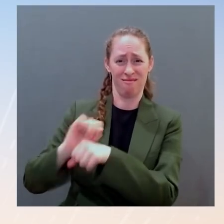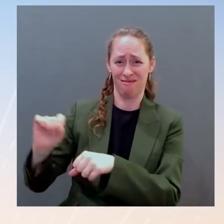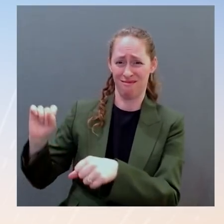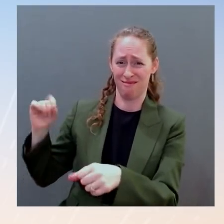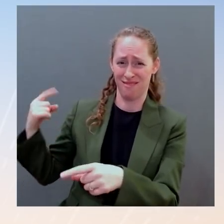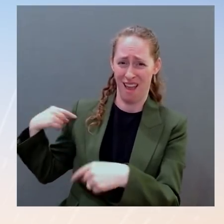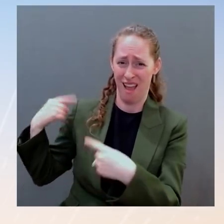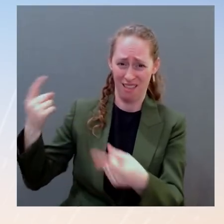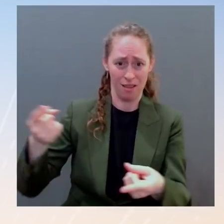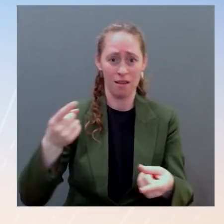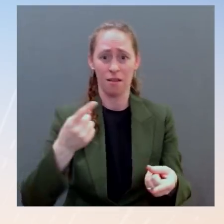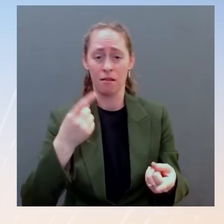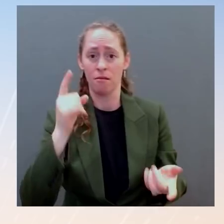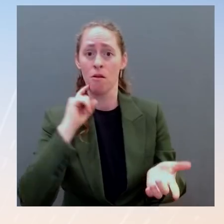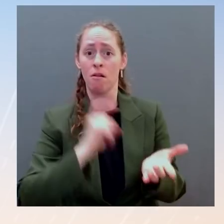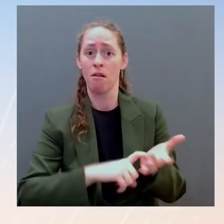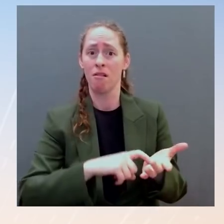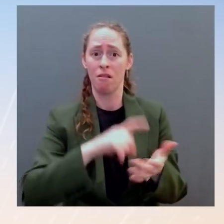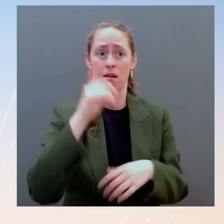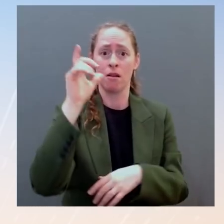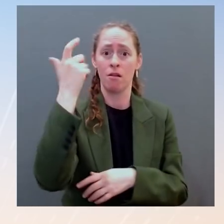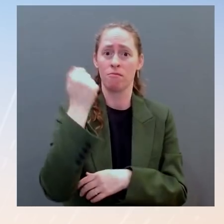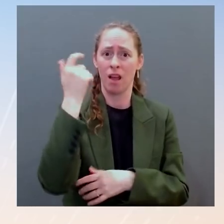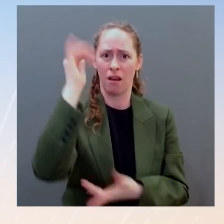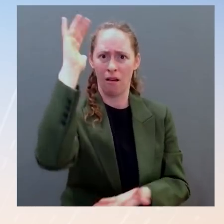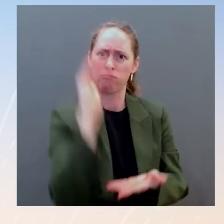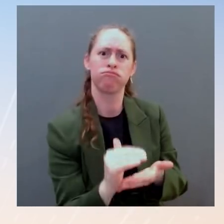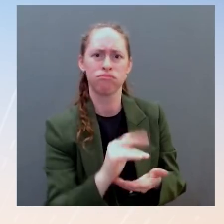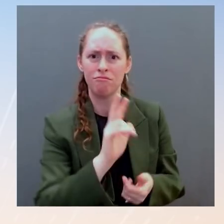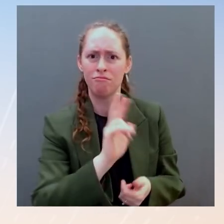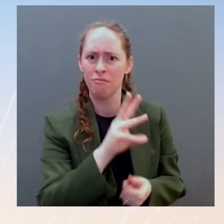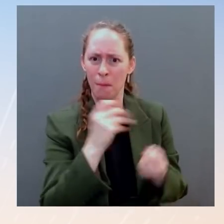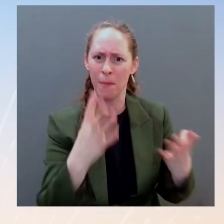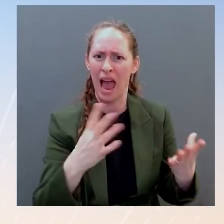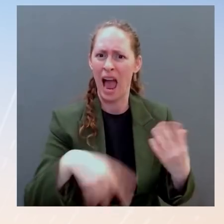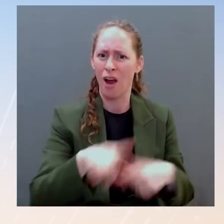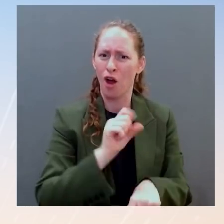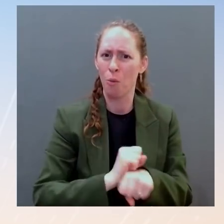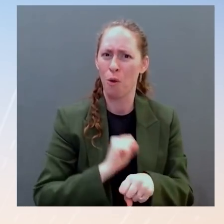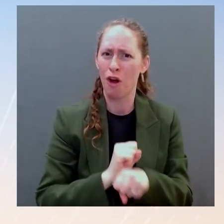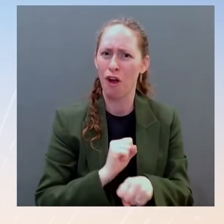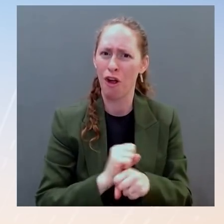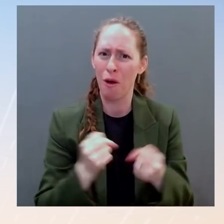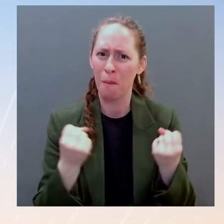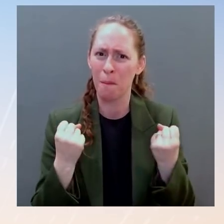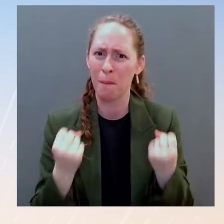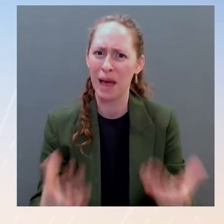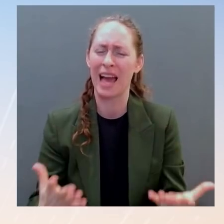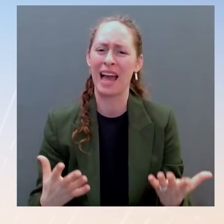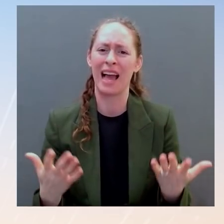Inflation, which the Federal Reserve has purview over, still projects that it will moderate by the end of the year.